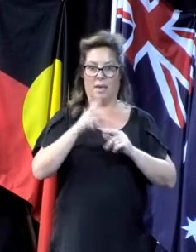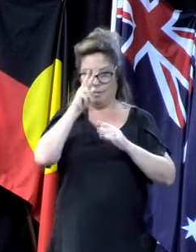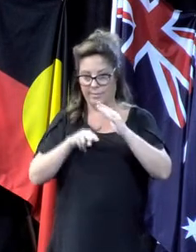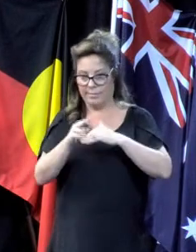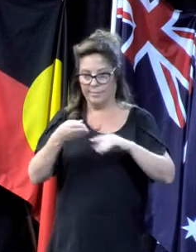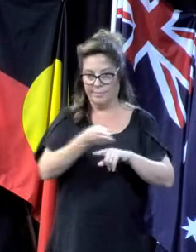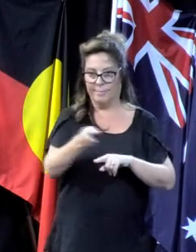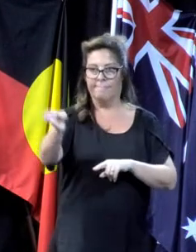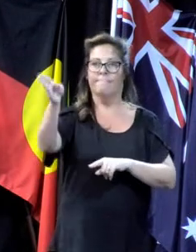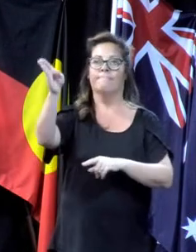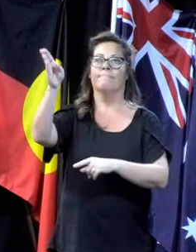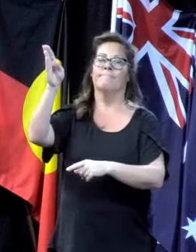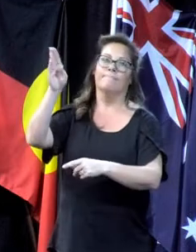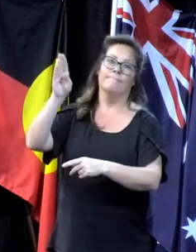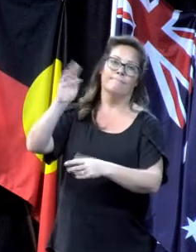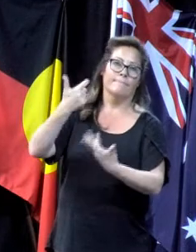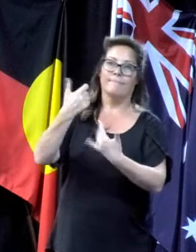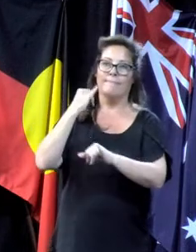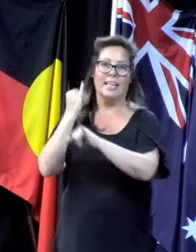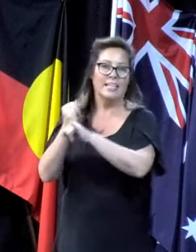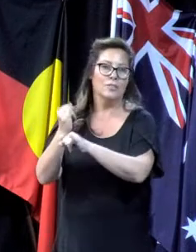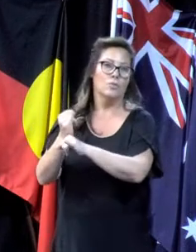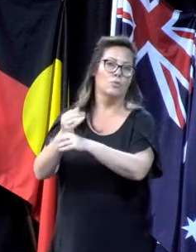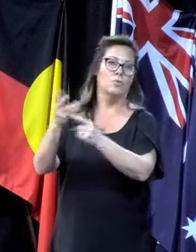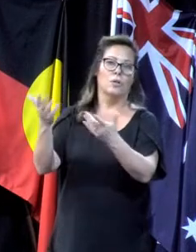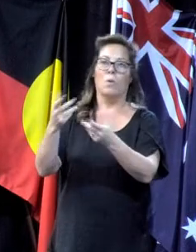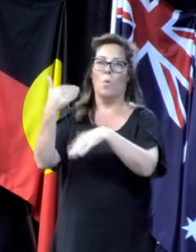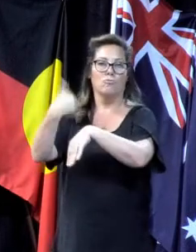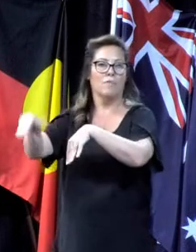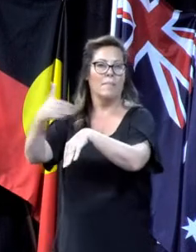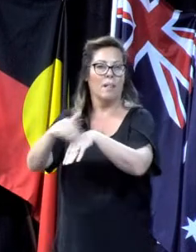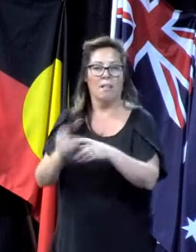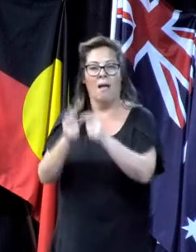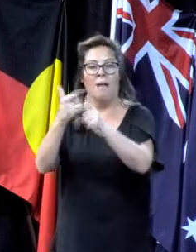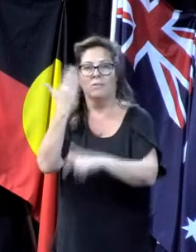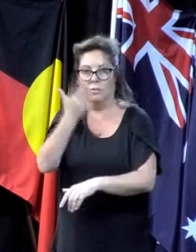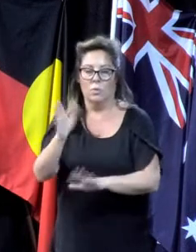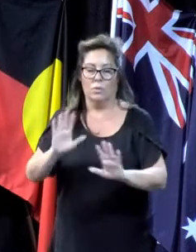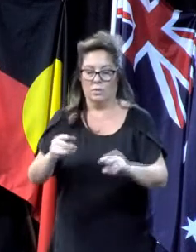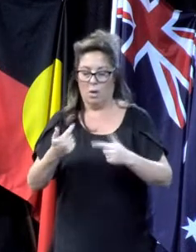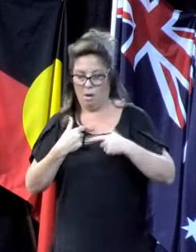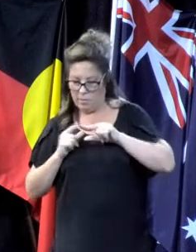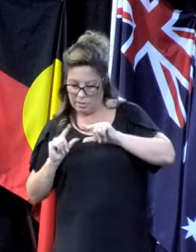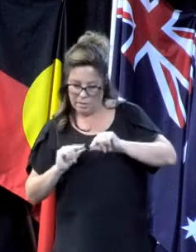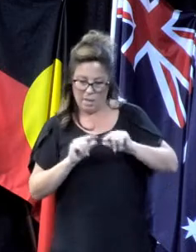in an organisational institution here in Townsville. So we had a diverse group of community representatives,